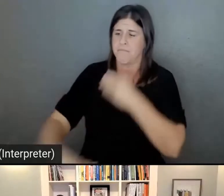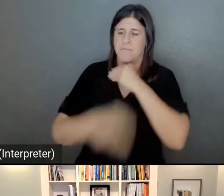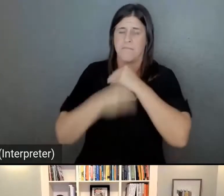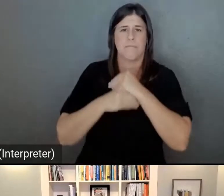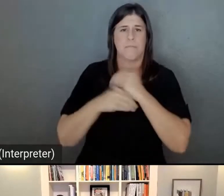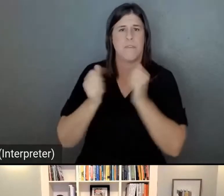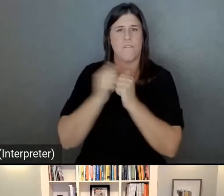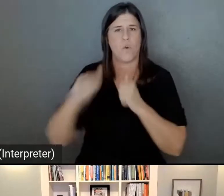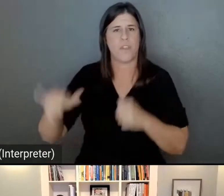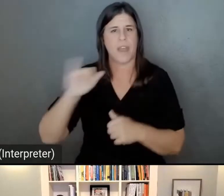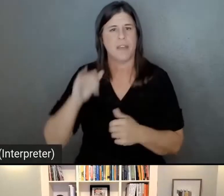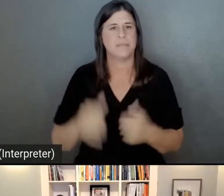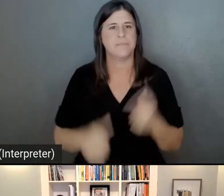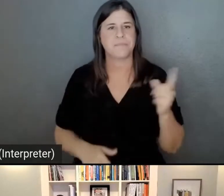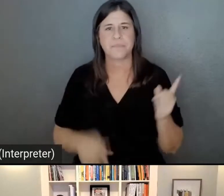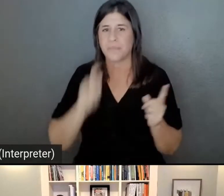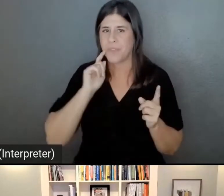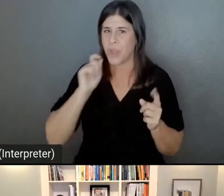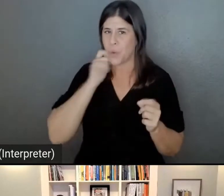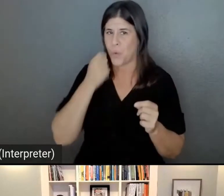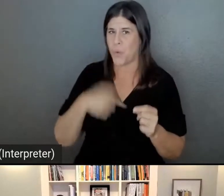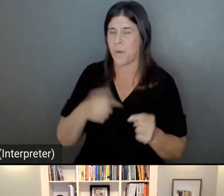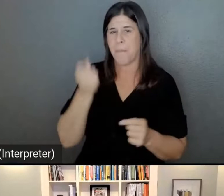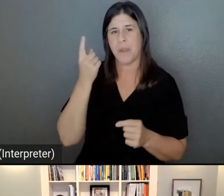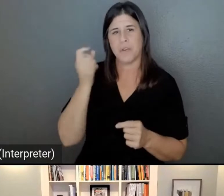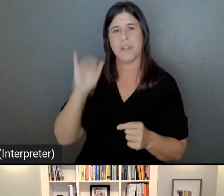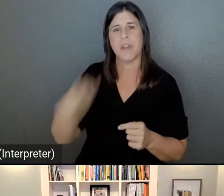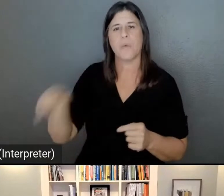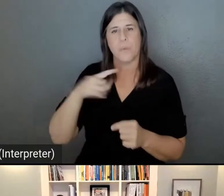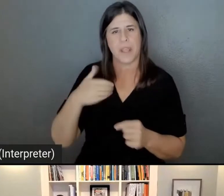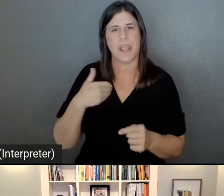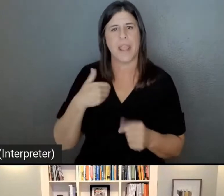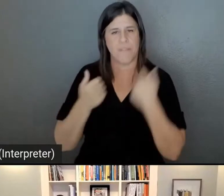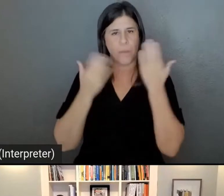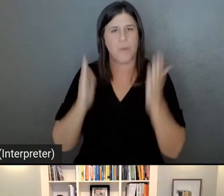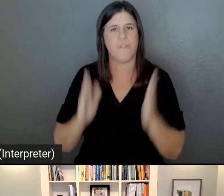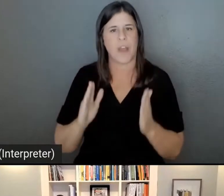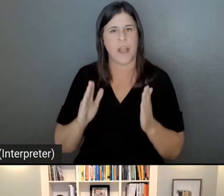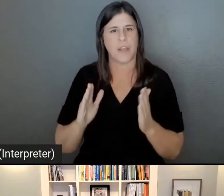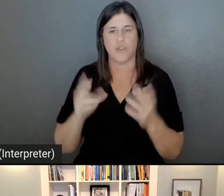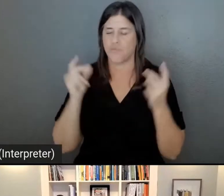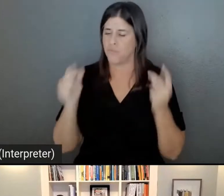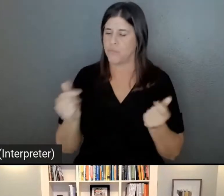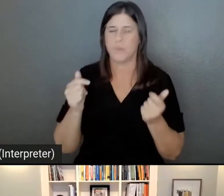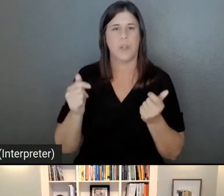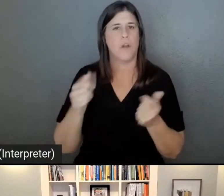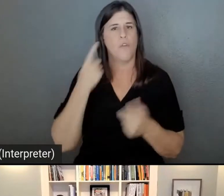That's pretty cool. So my understanding is that we have a provider out of the box for AWS,